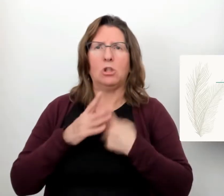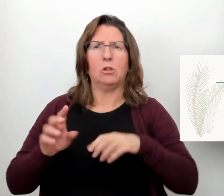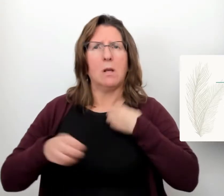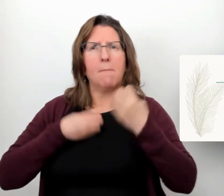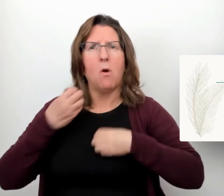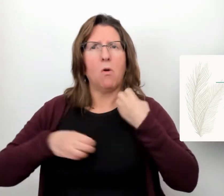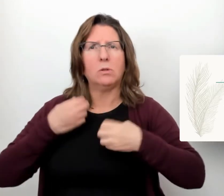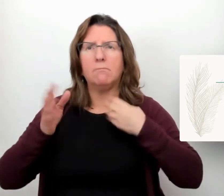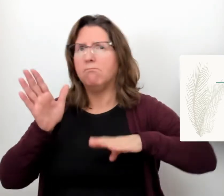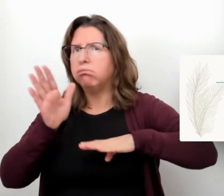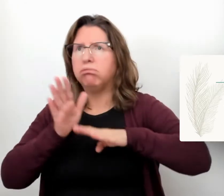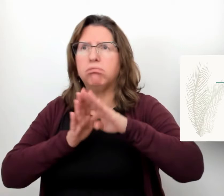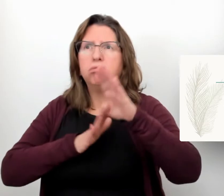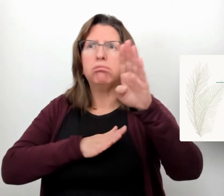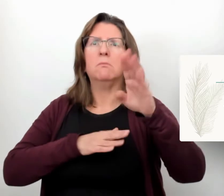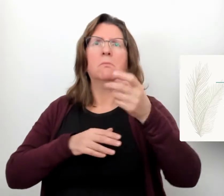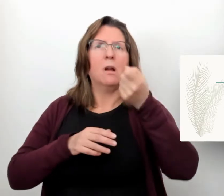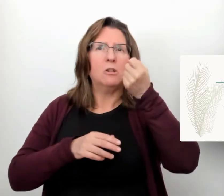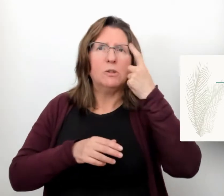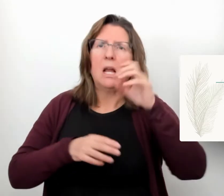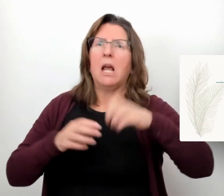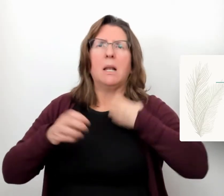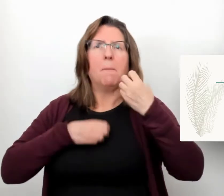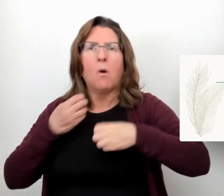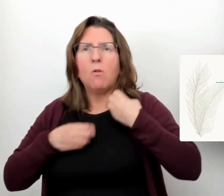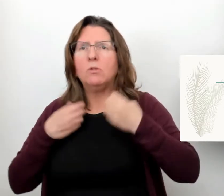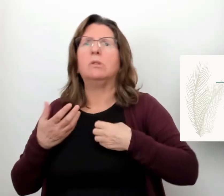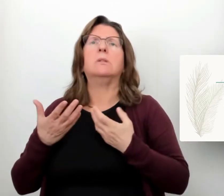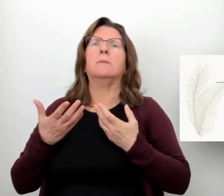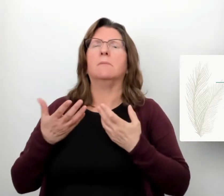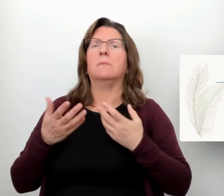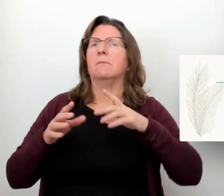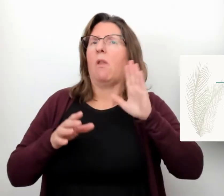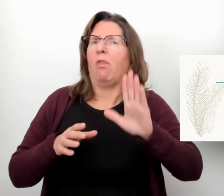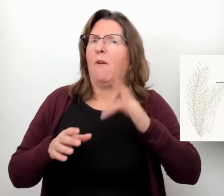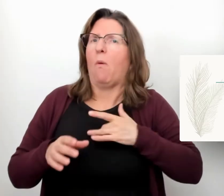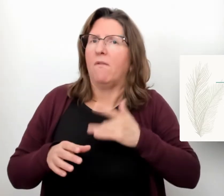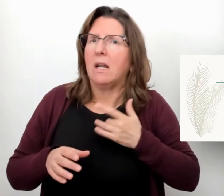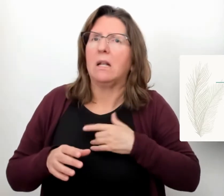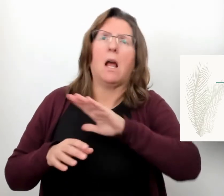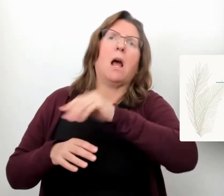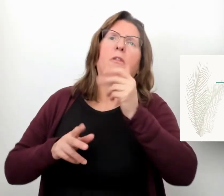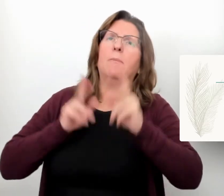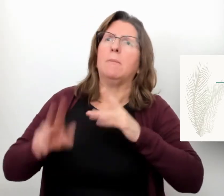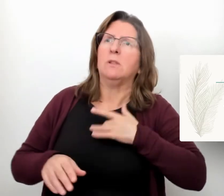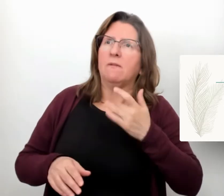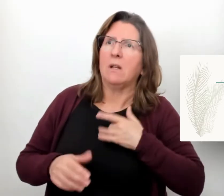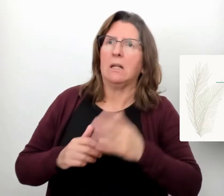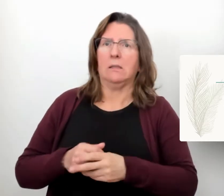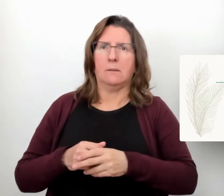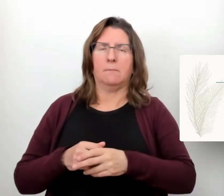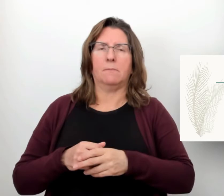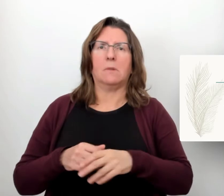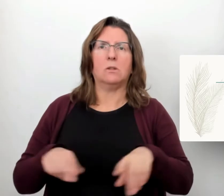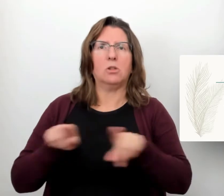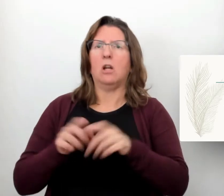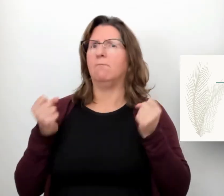They can communicate more about their emotions, what they're feeling, the feelings of others.